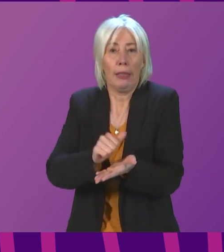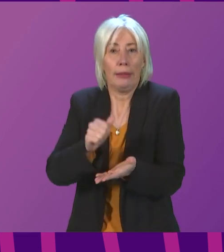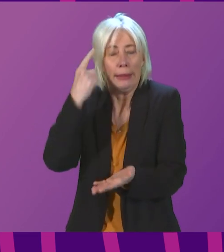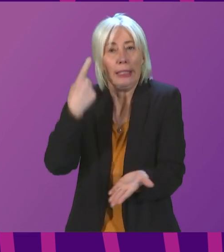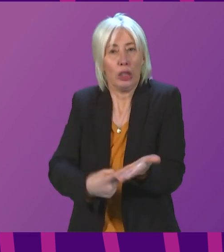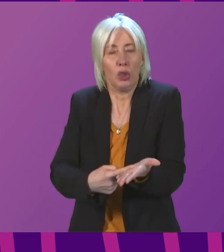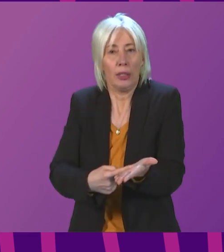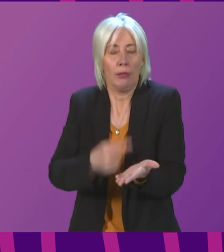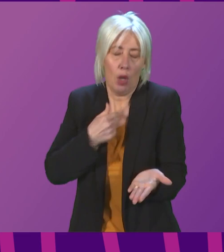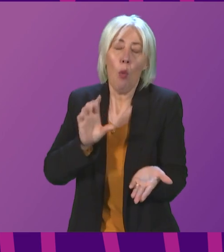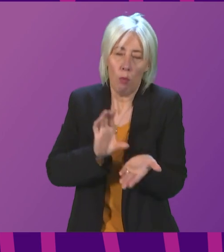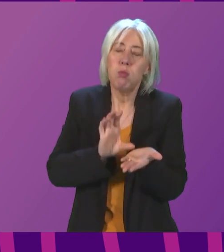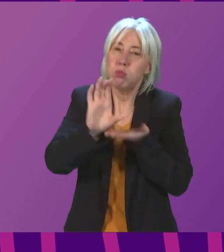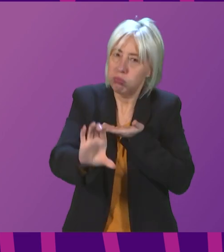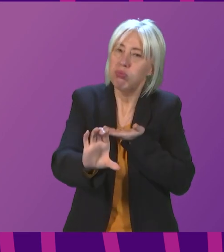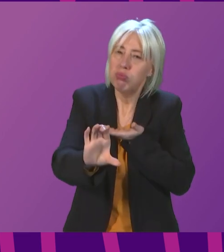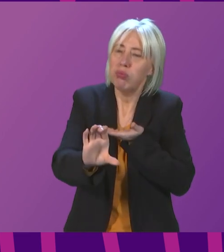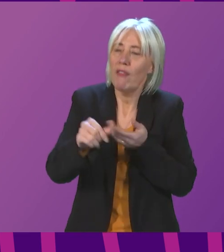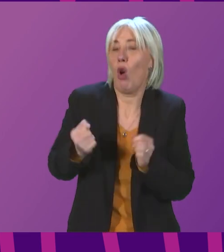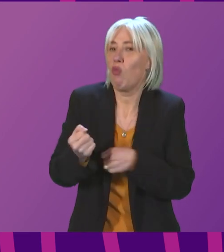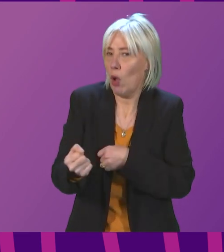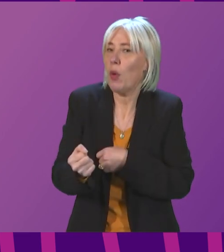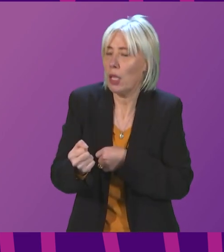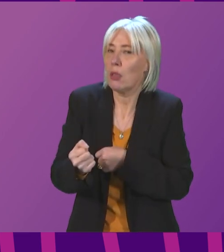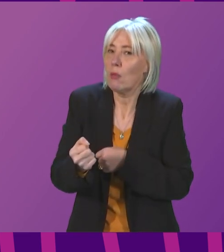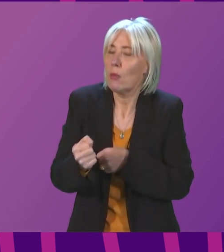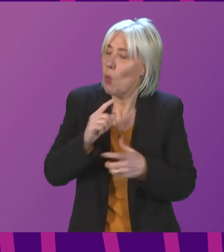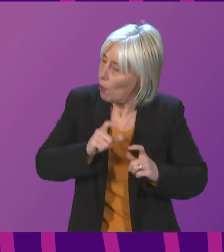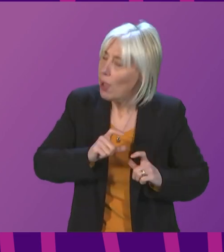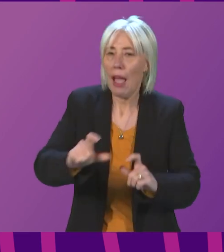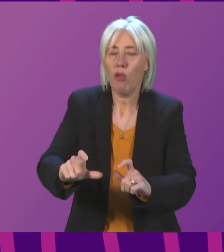We are investing heavily in our railways and we will continue to do so to ensure that they